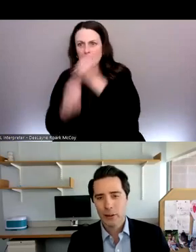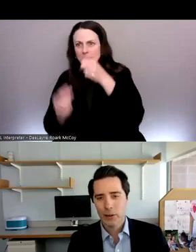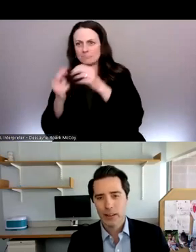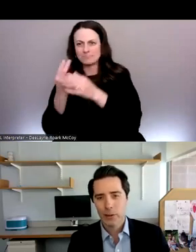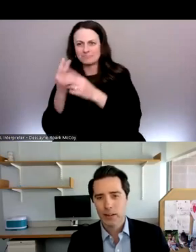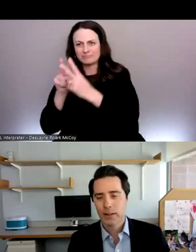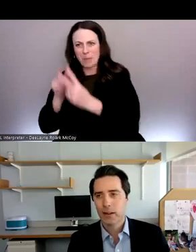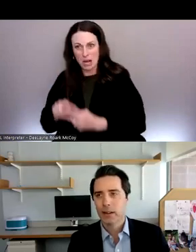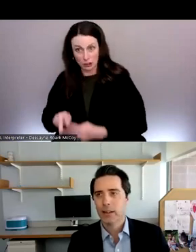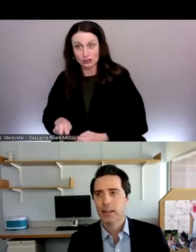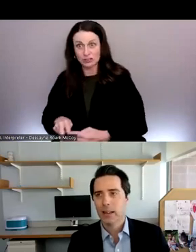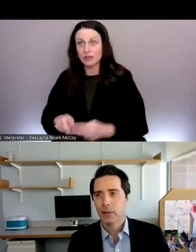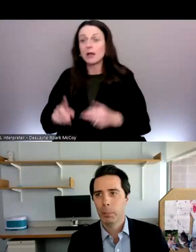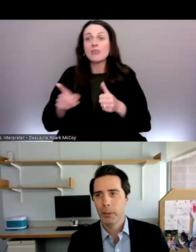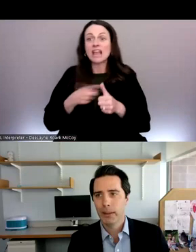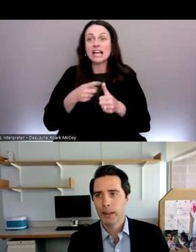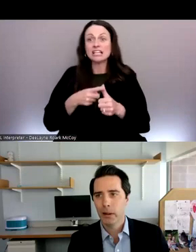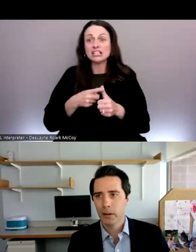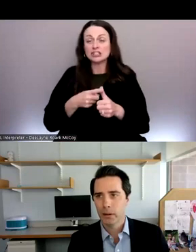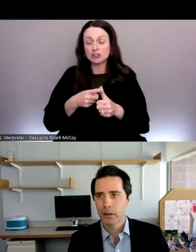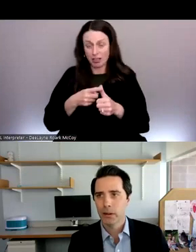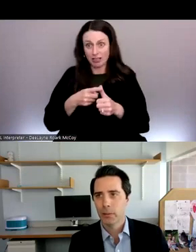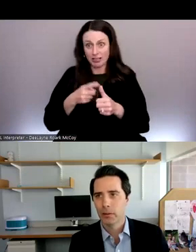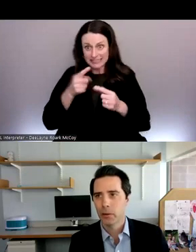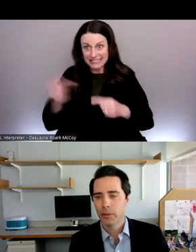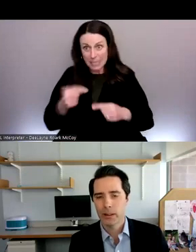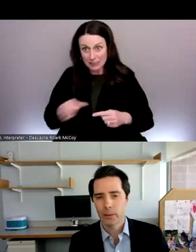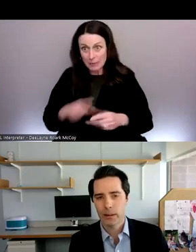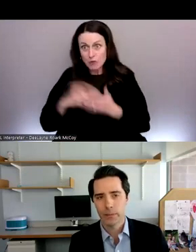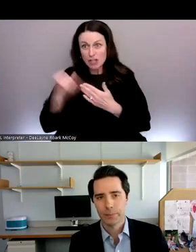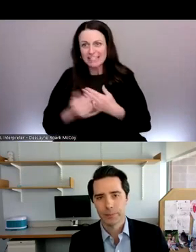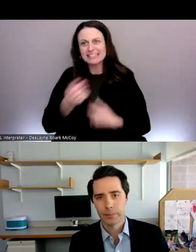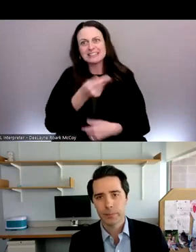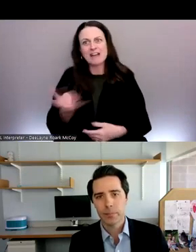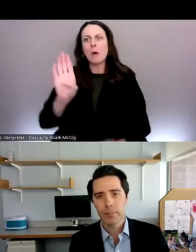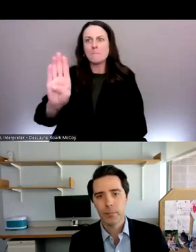initial sequence cost several billion